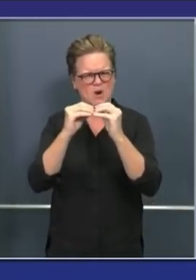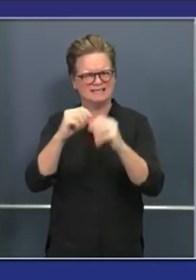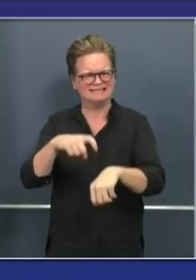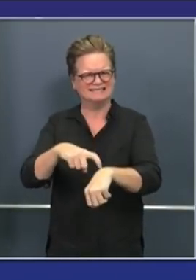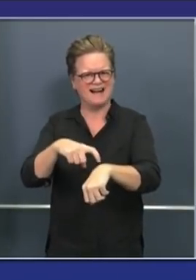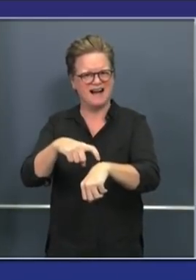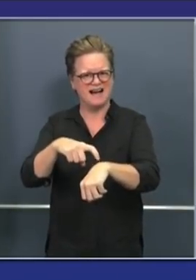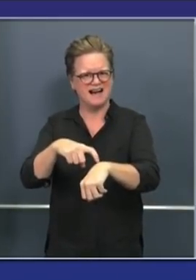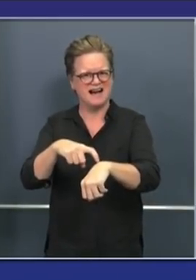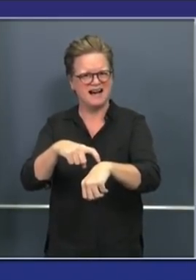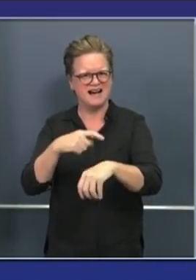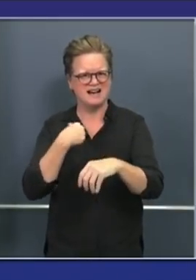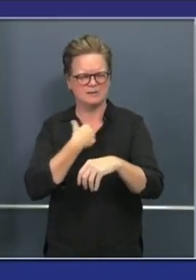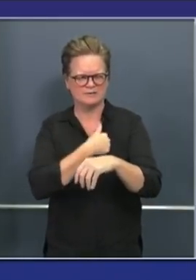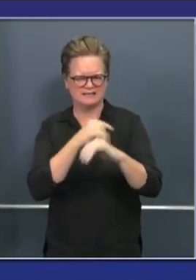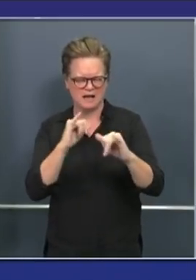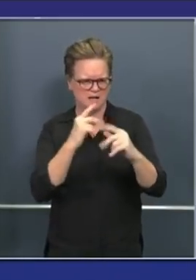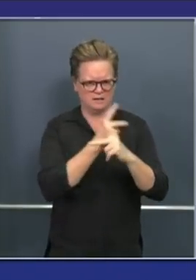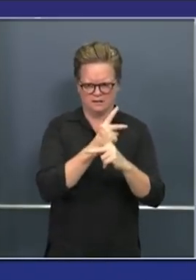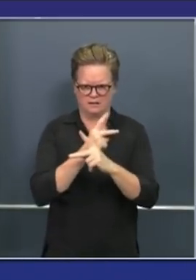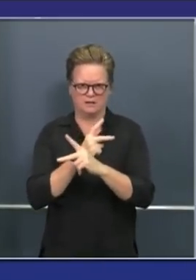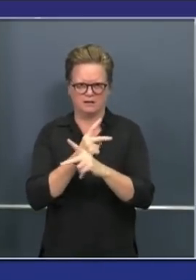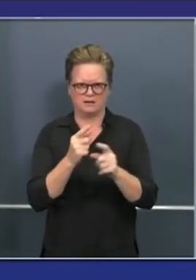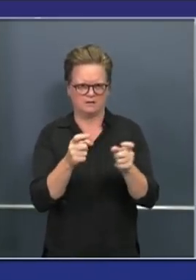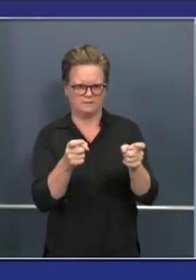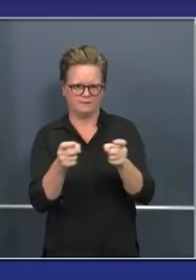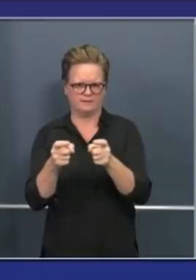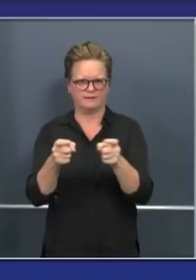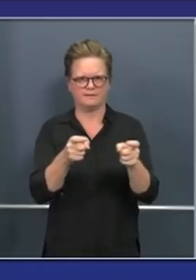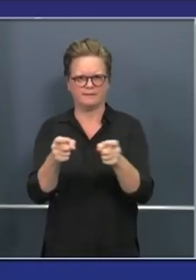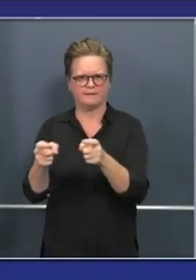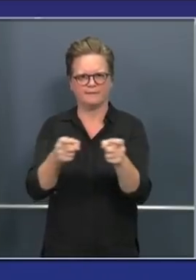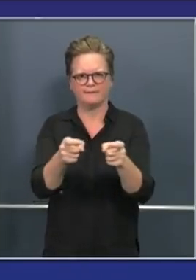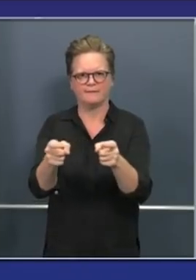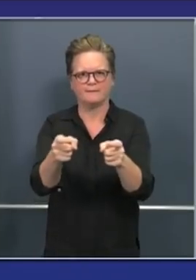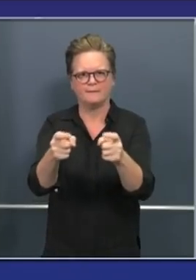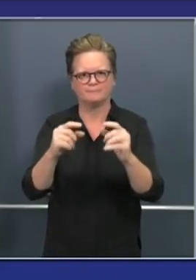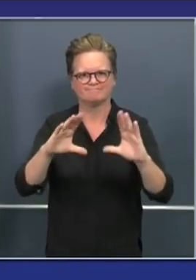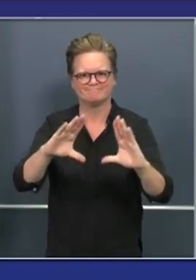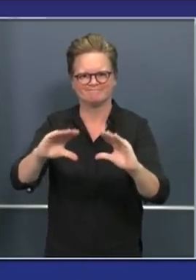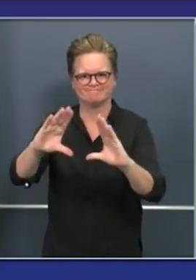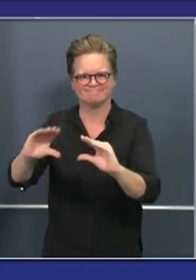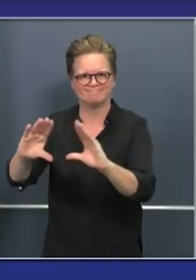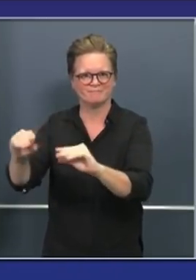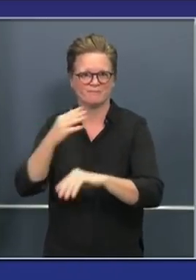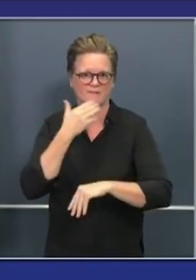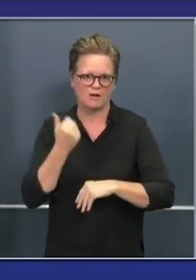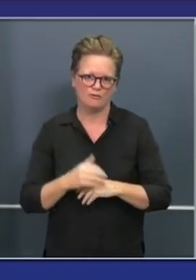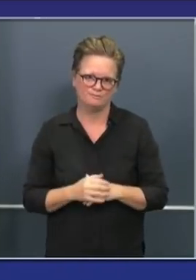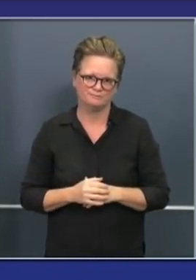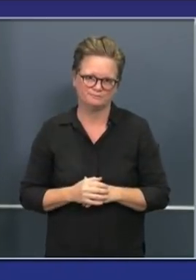TIME THAT WE NEEDED TO DEVELOP THE RESOURCES SO THAT WE CAN